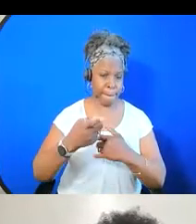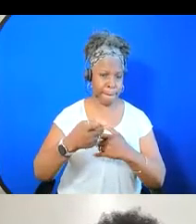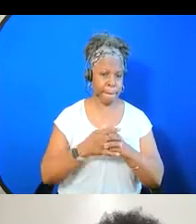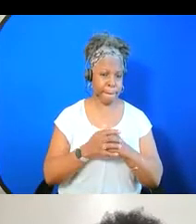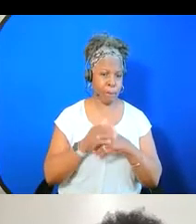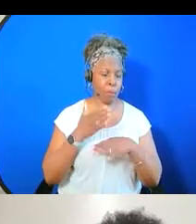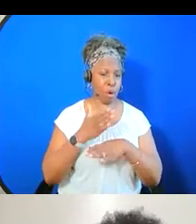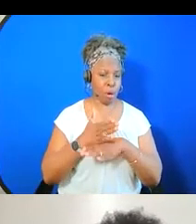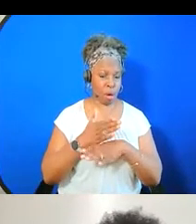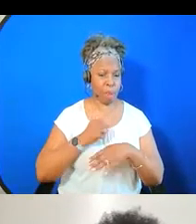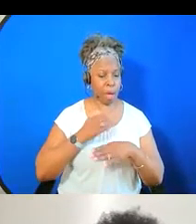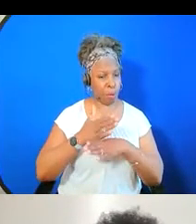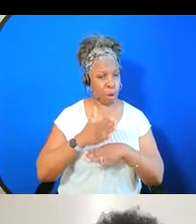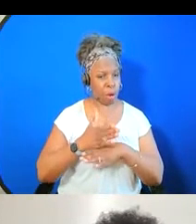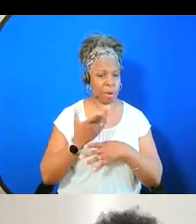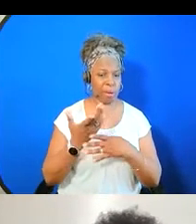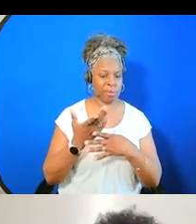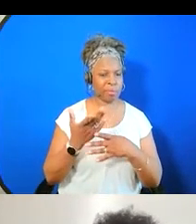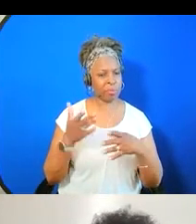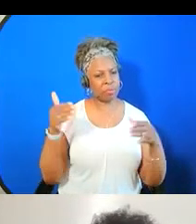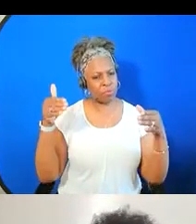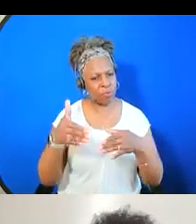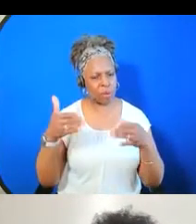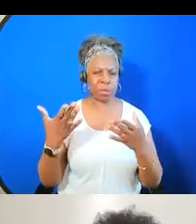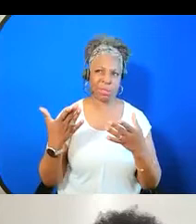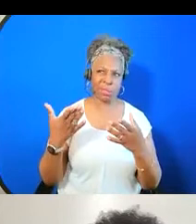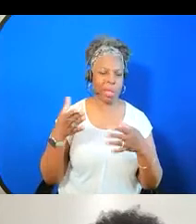my own programme is centred around the notion of listening and being in relation,